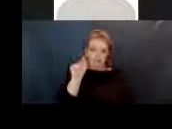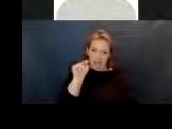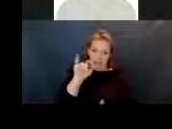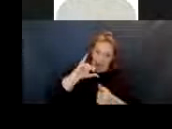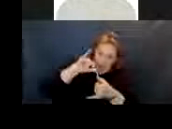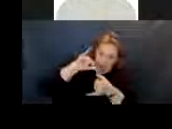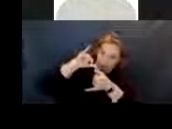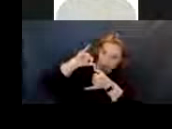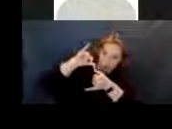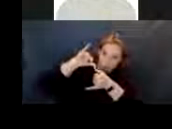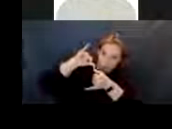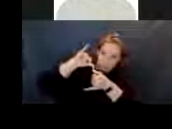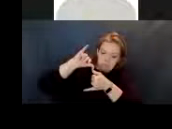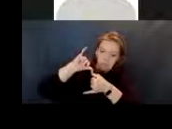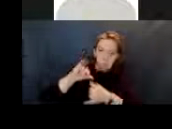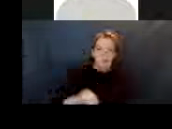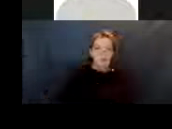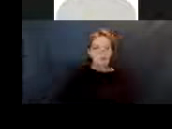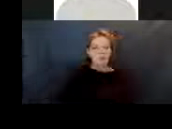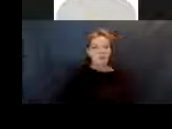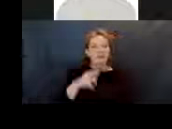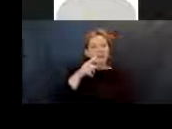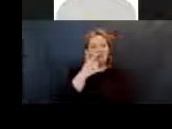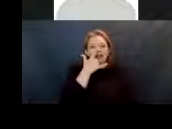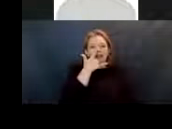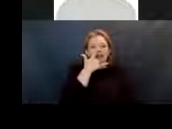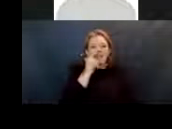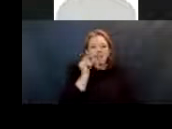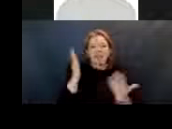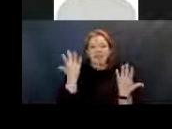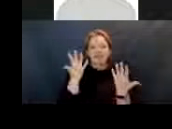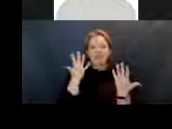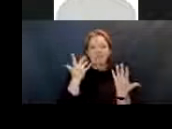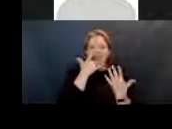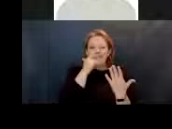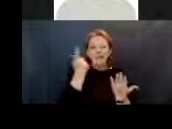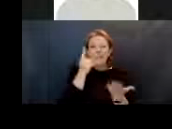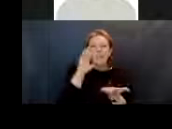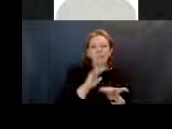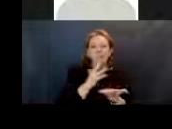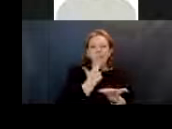they look just like, they just look like brush that you could easily pull up with your hands,